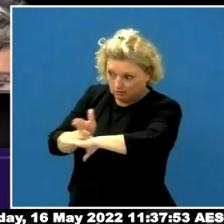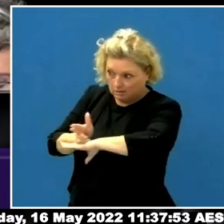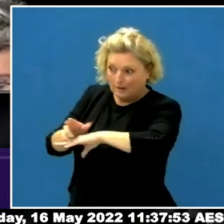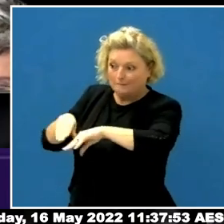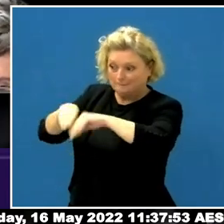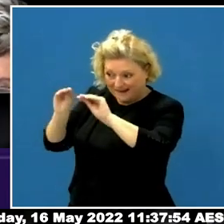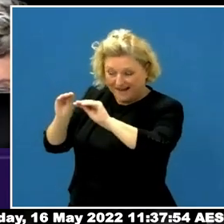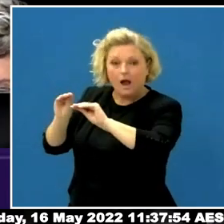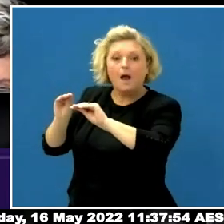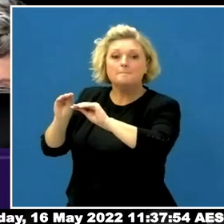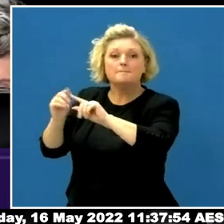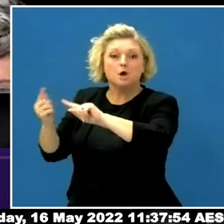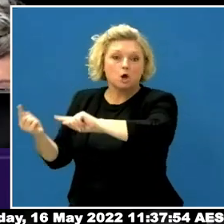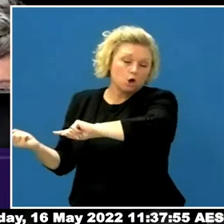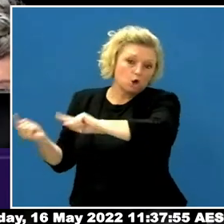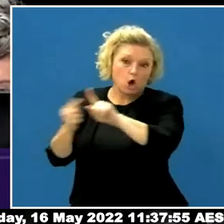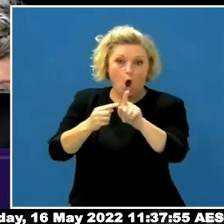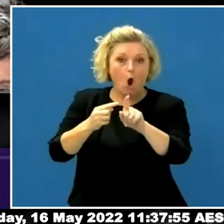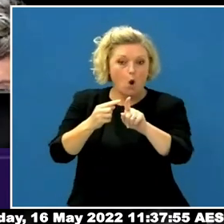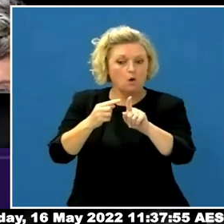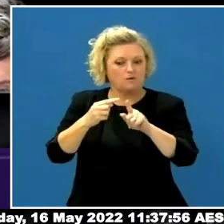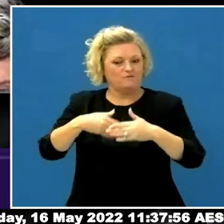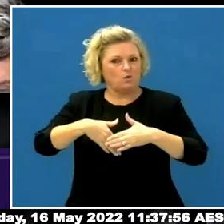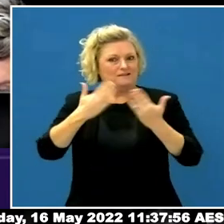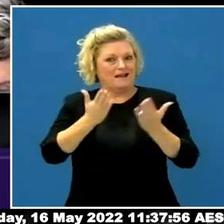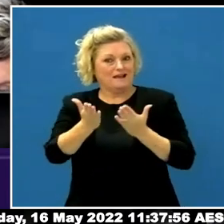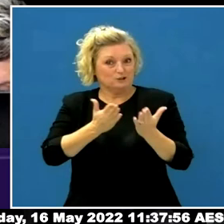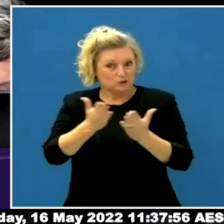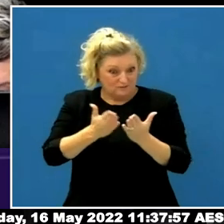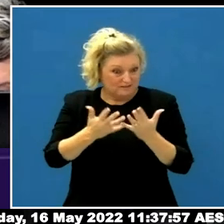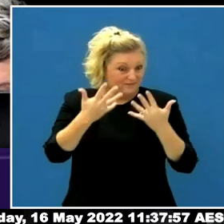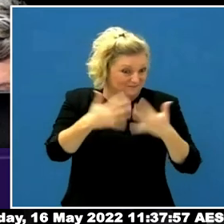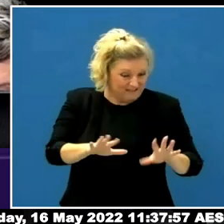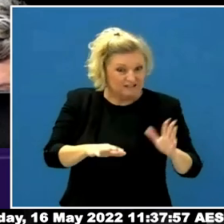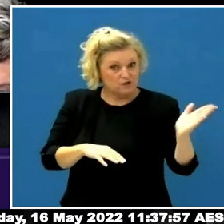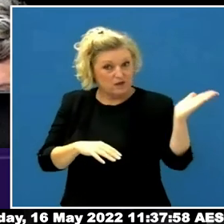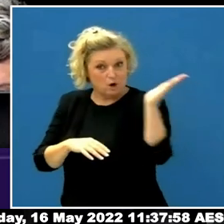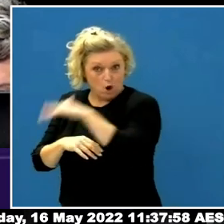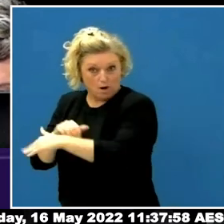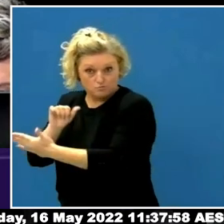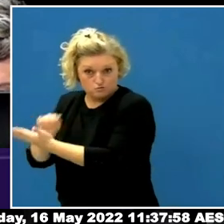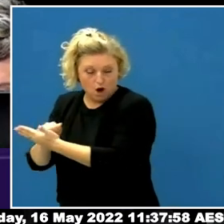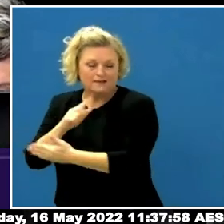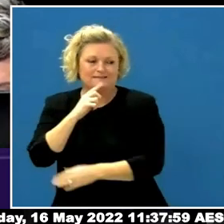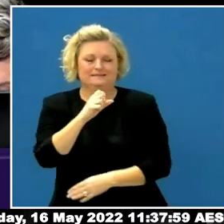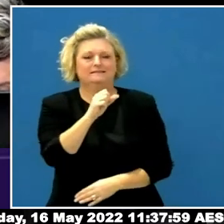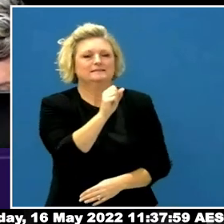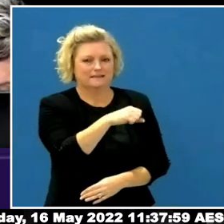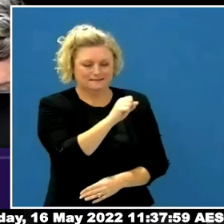Yes. MR FOGARTY: Was there a set schedule in terms of personal care and then